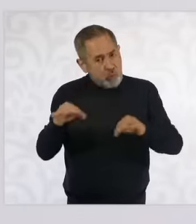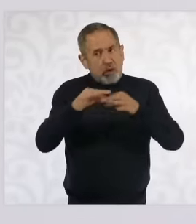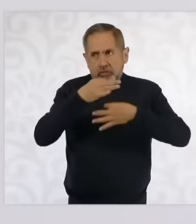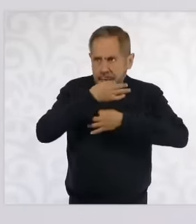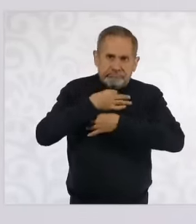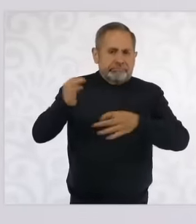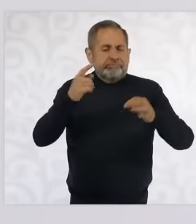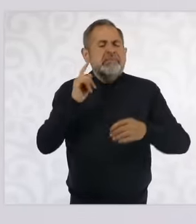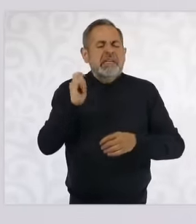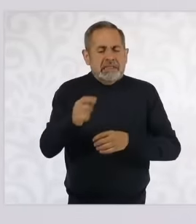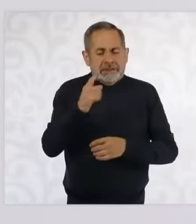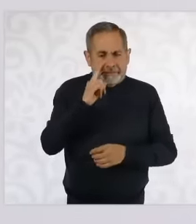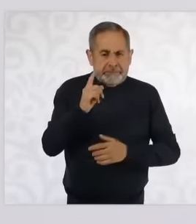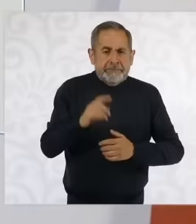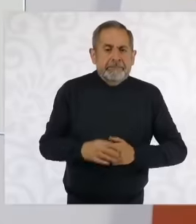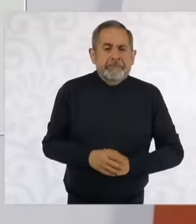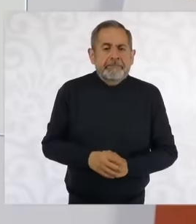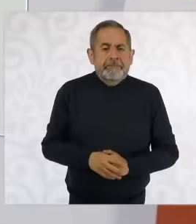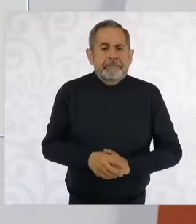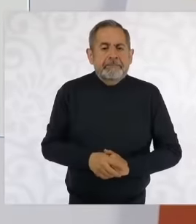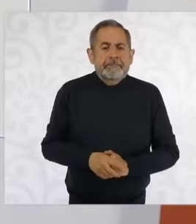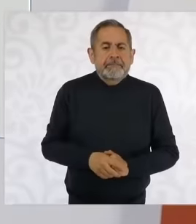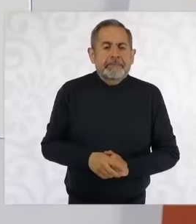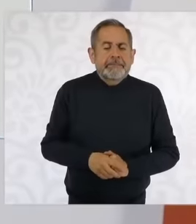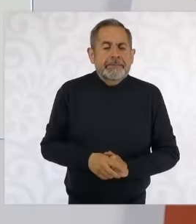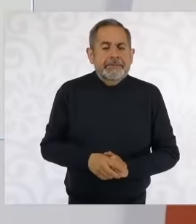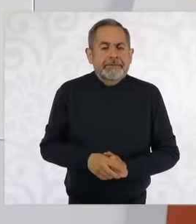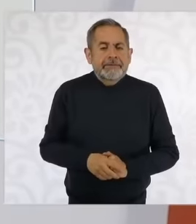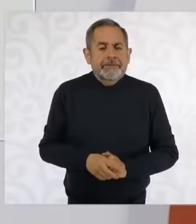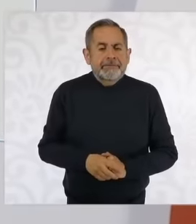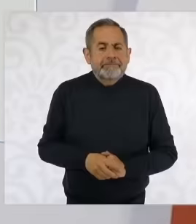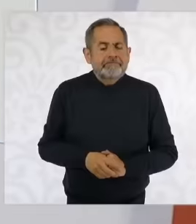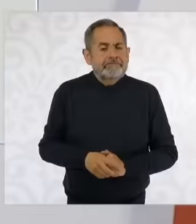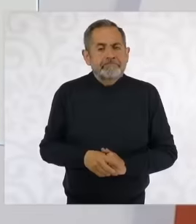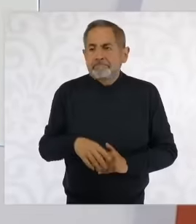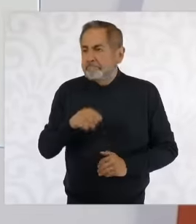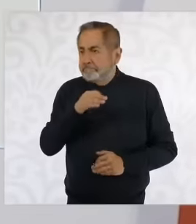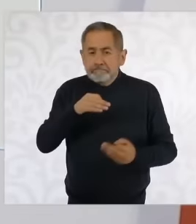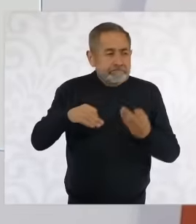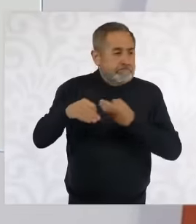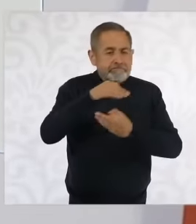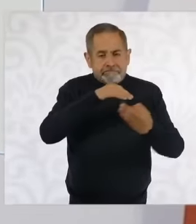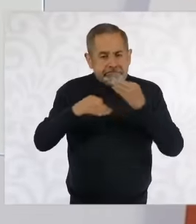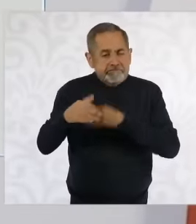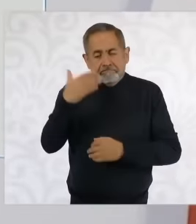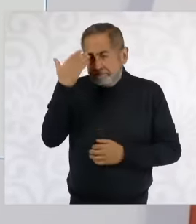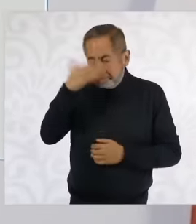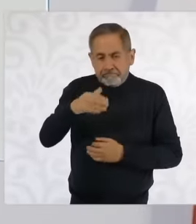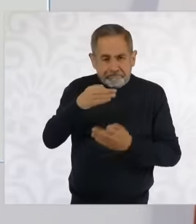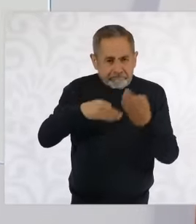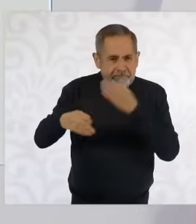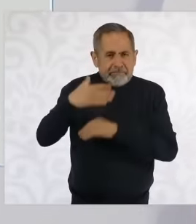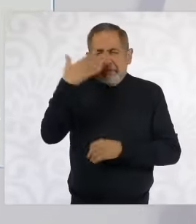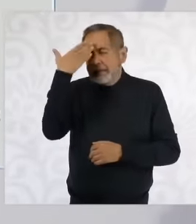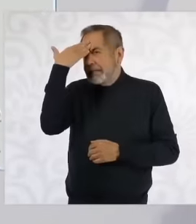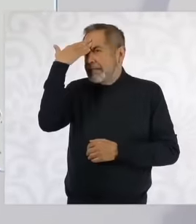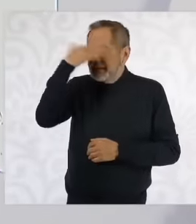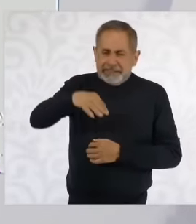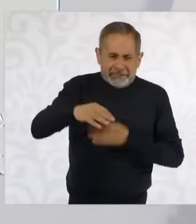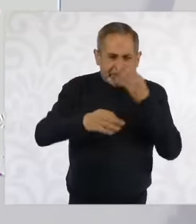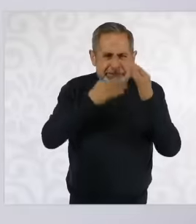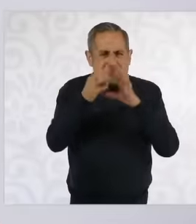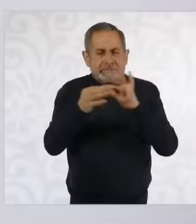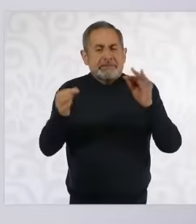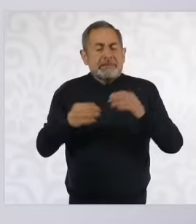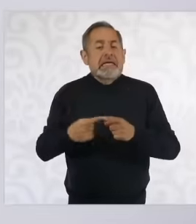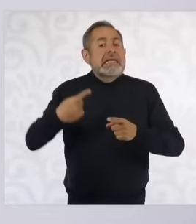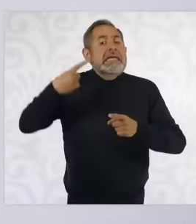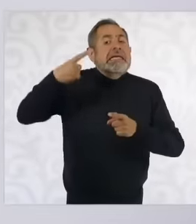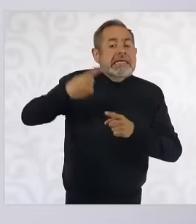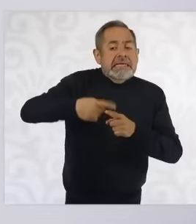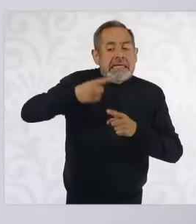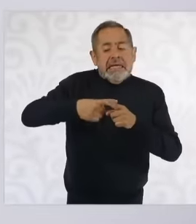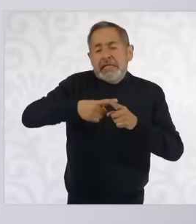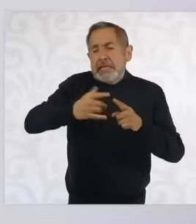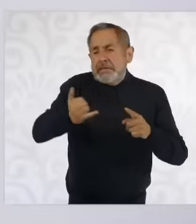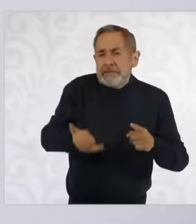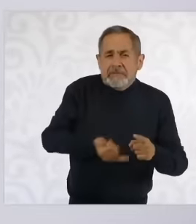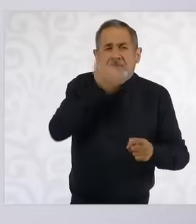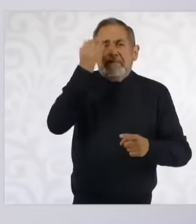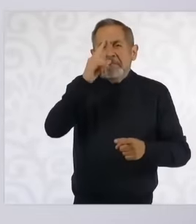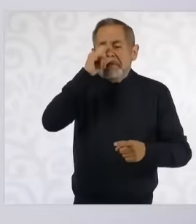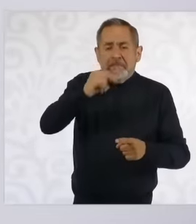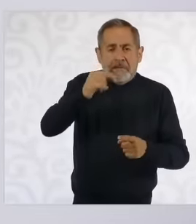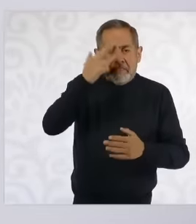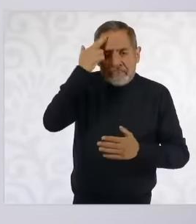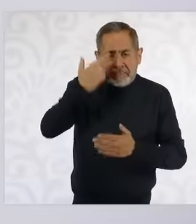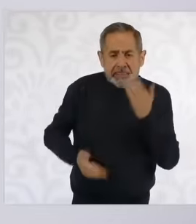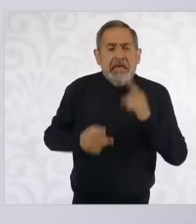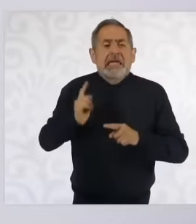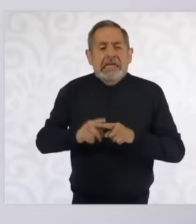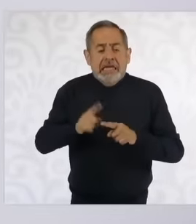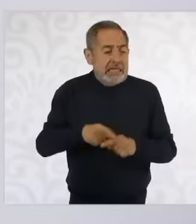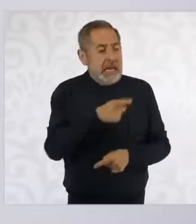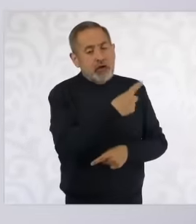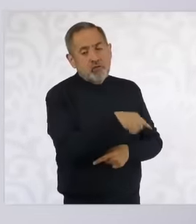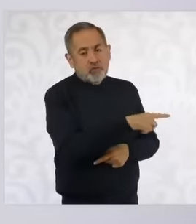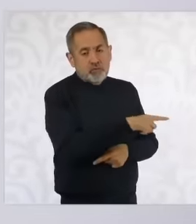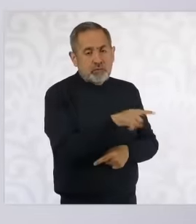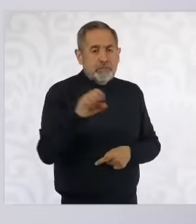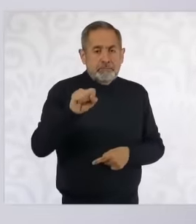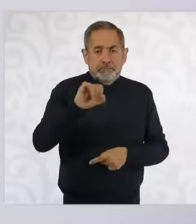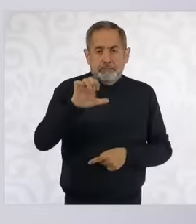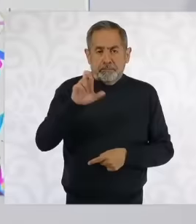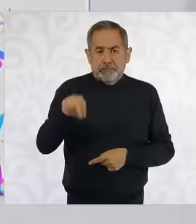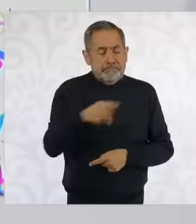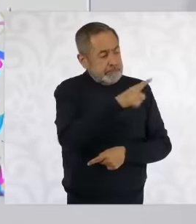that we all know that the one who is committing a mistake is the court. It is very